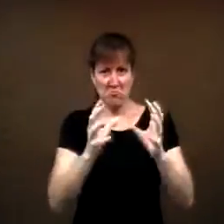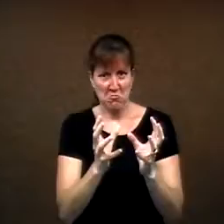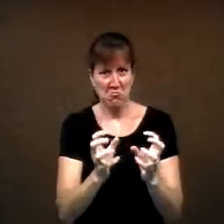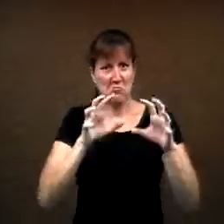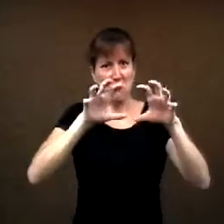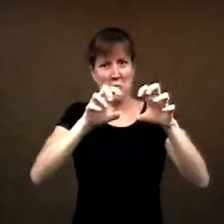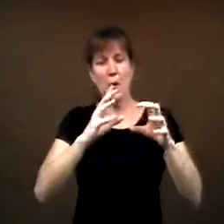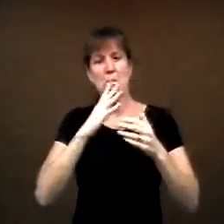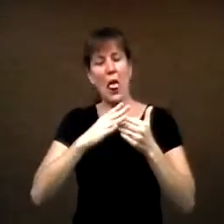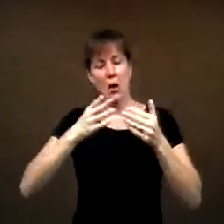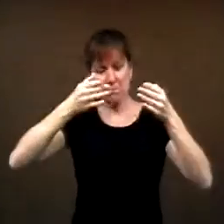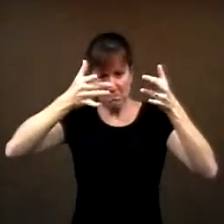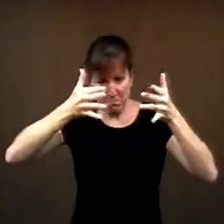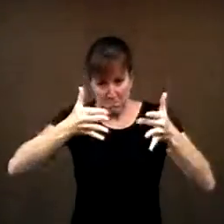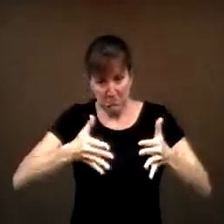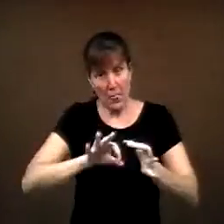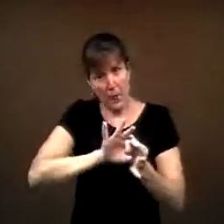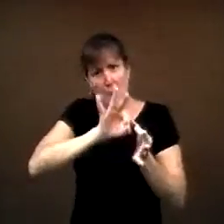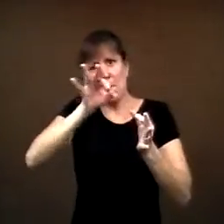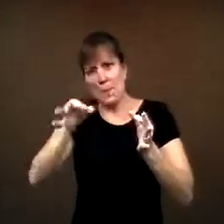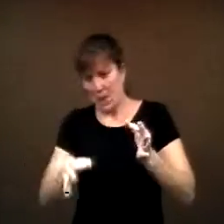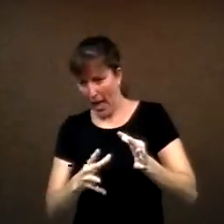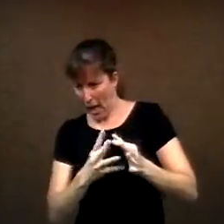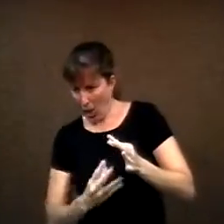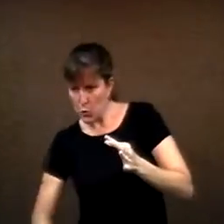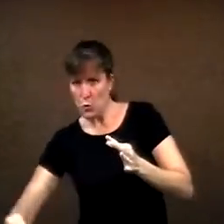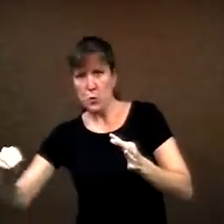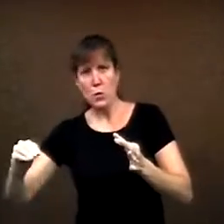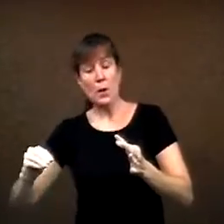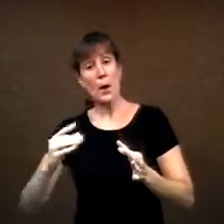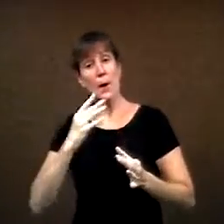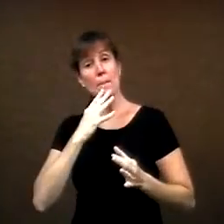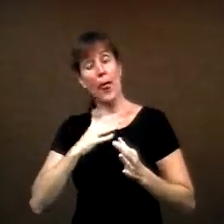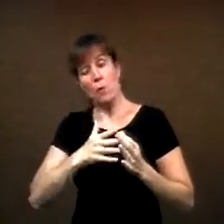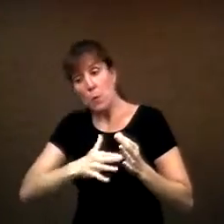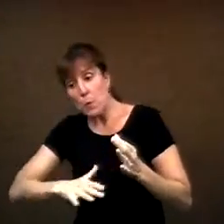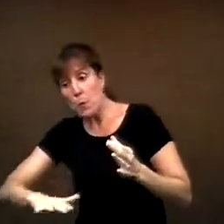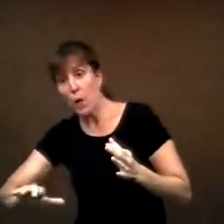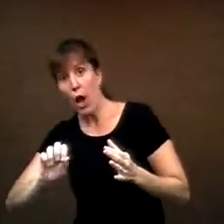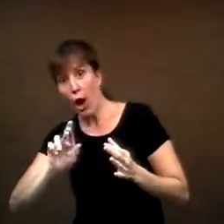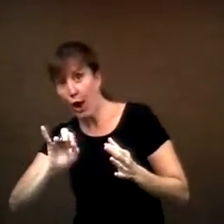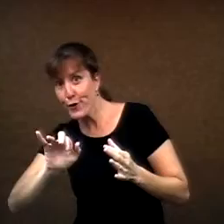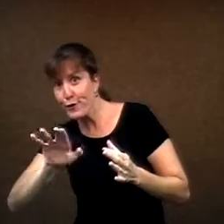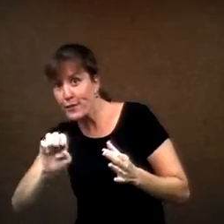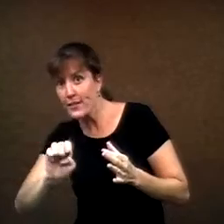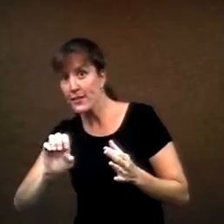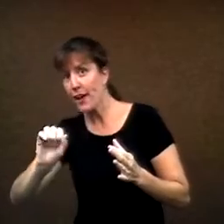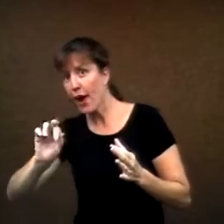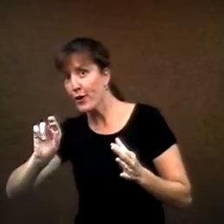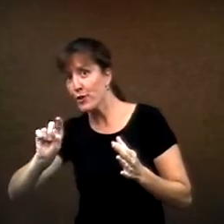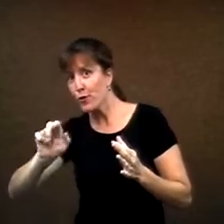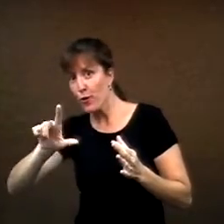the body. When blood leaves the body, we've got arteries and arterioles that carry blood toward tissues.